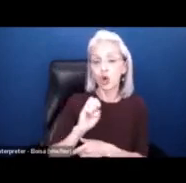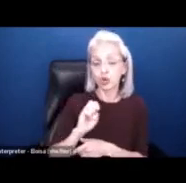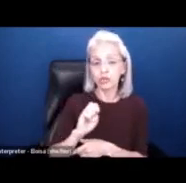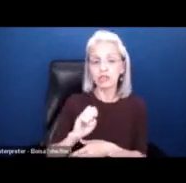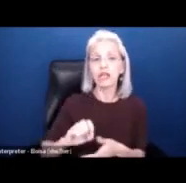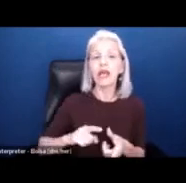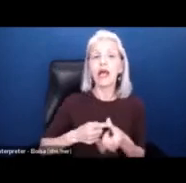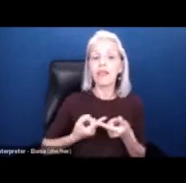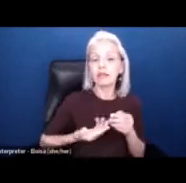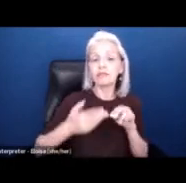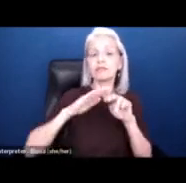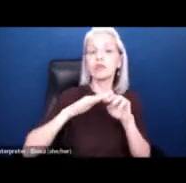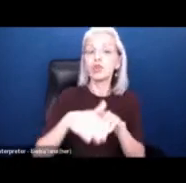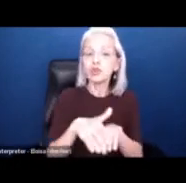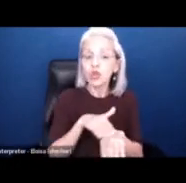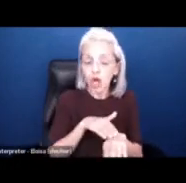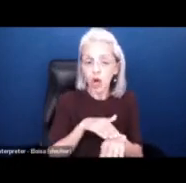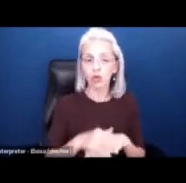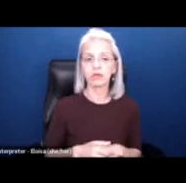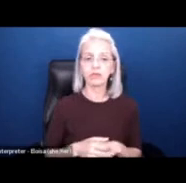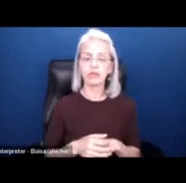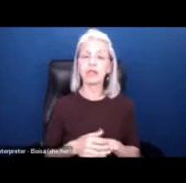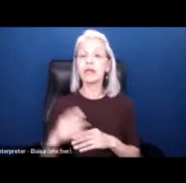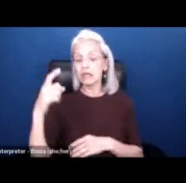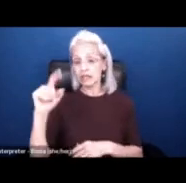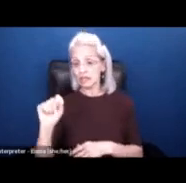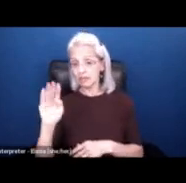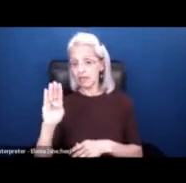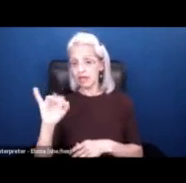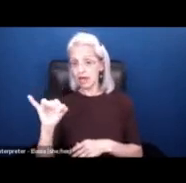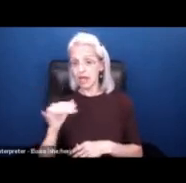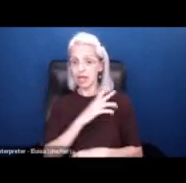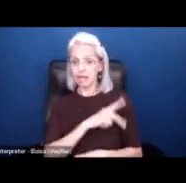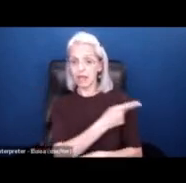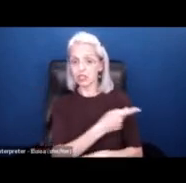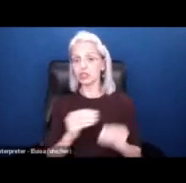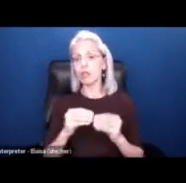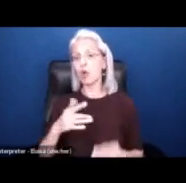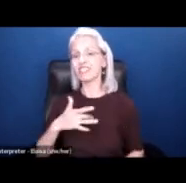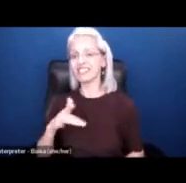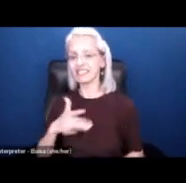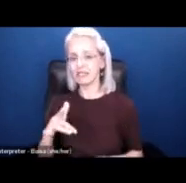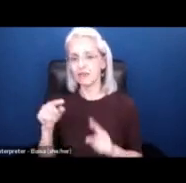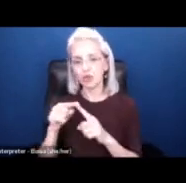susceptible to medications because of their brain injury. And so, when starting a new